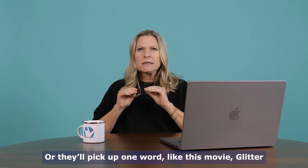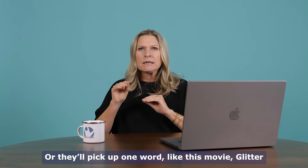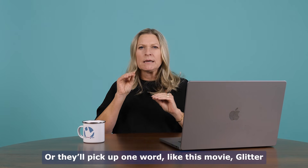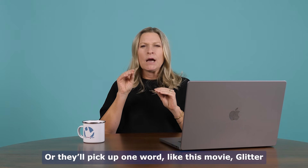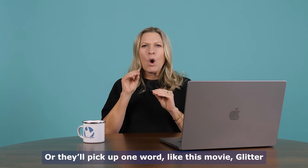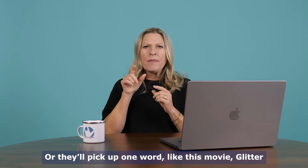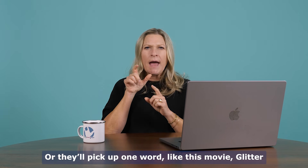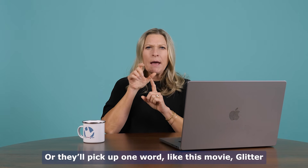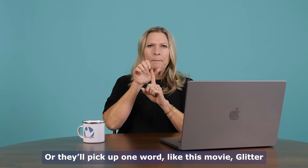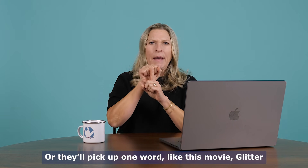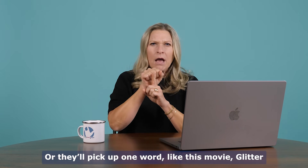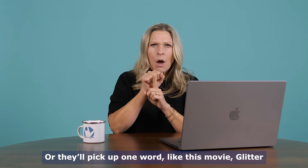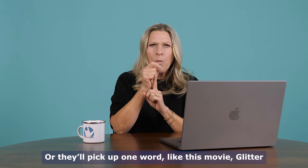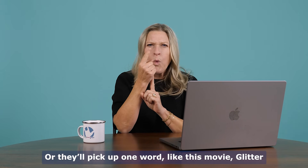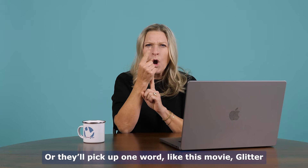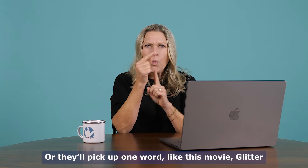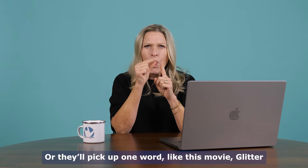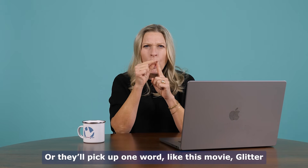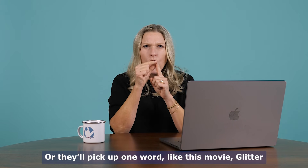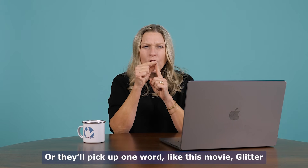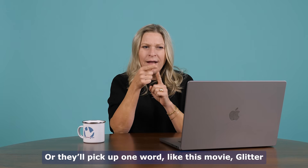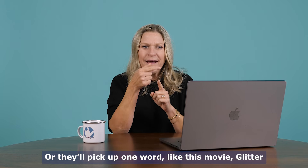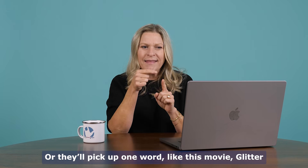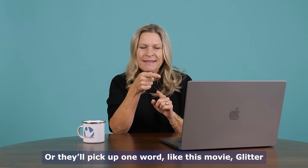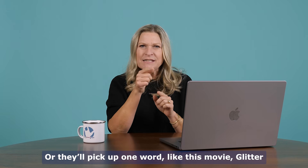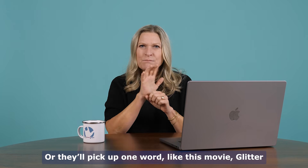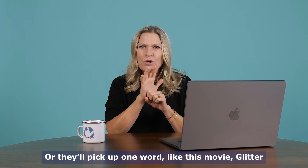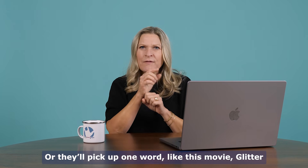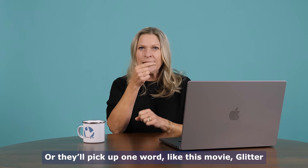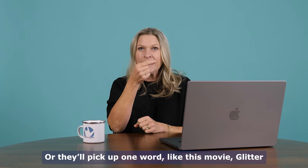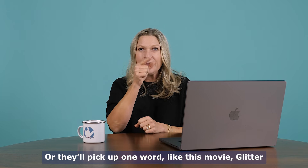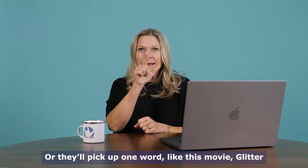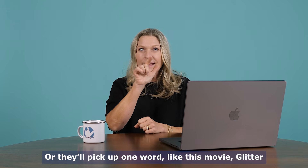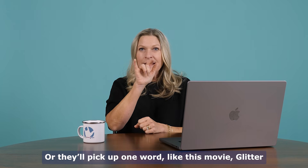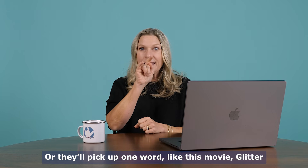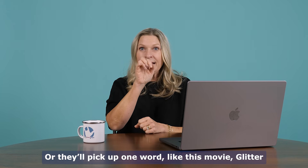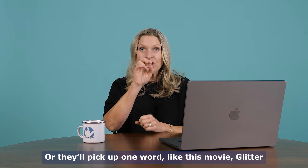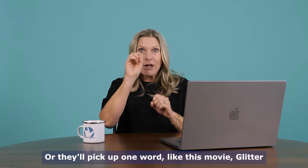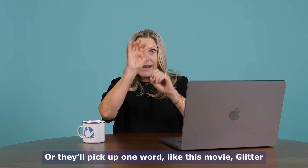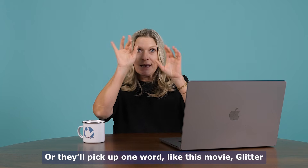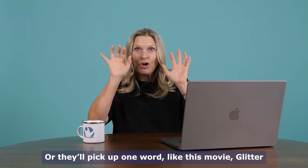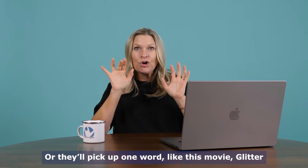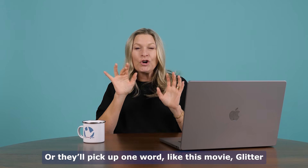Or they’ll pick up one word, like this movie, Glitter